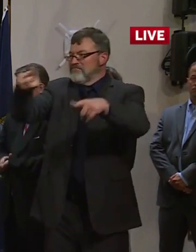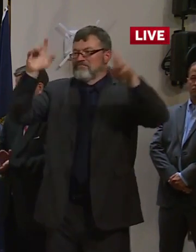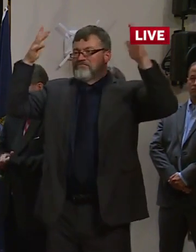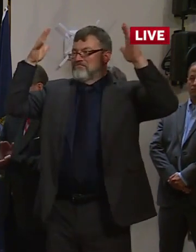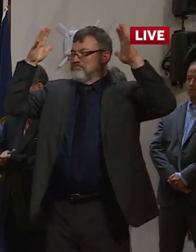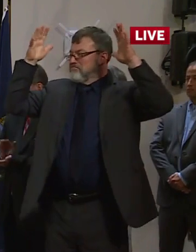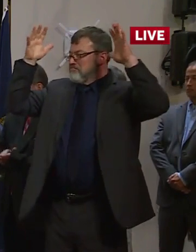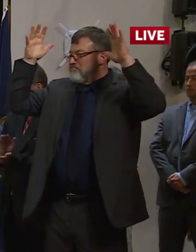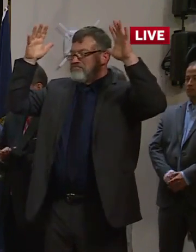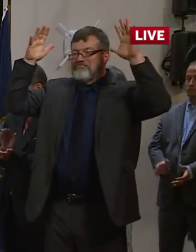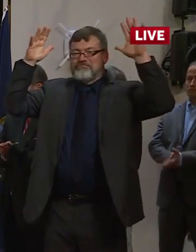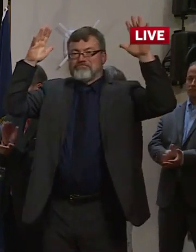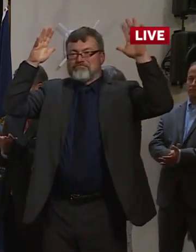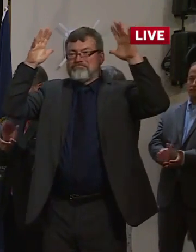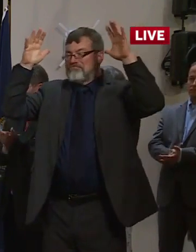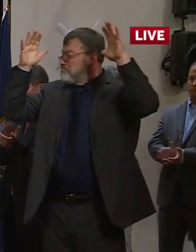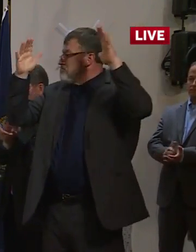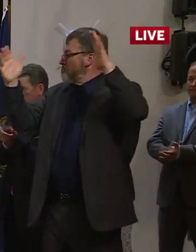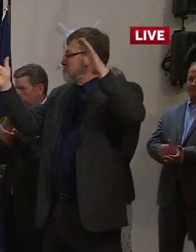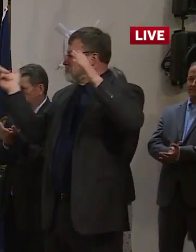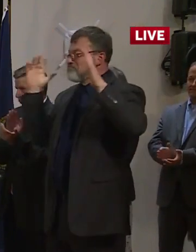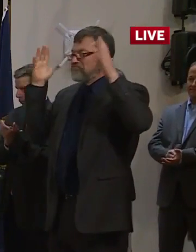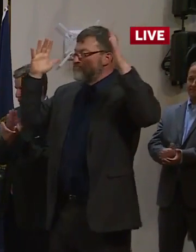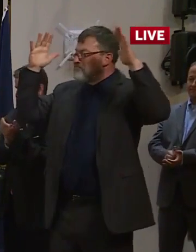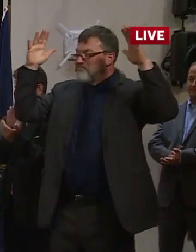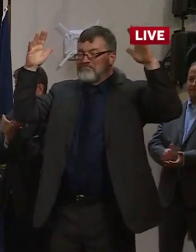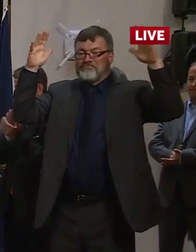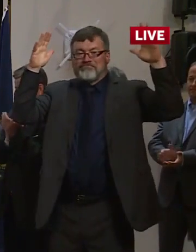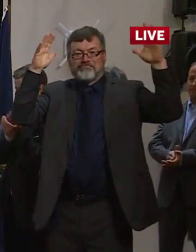WITH THAT, I TURN IT OVER TO A FAMILIAR FACE. [APPLA